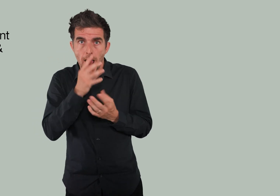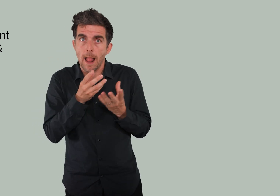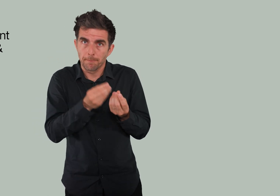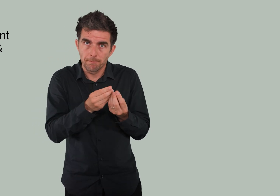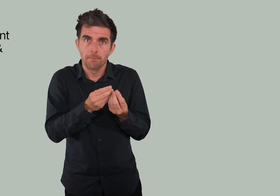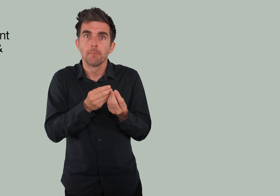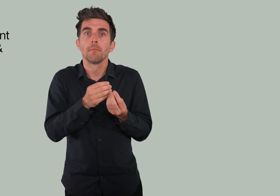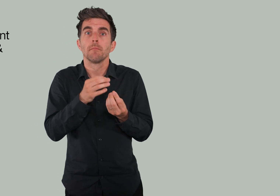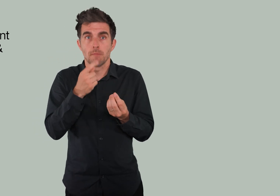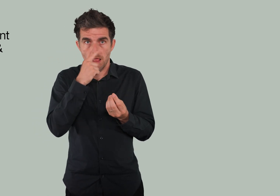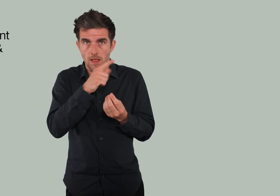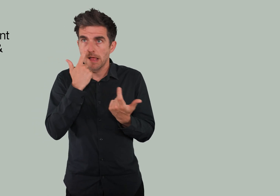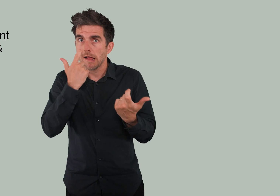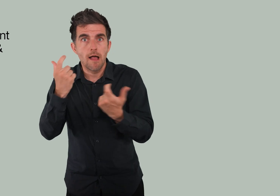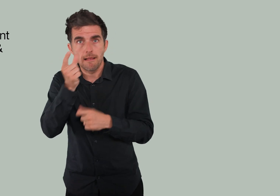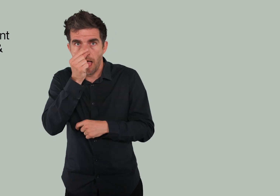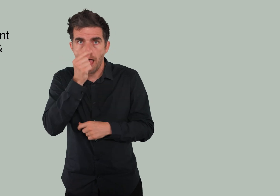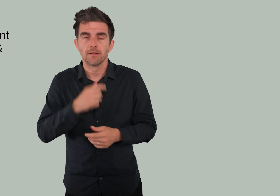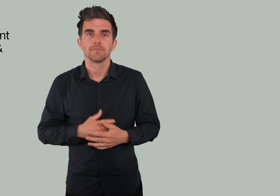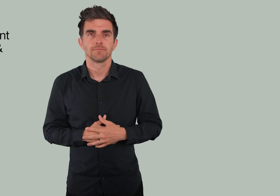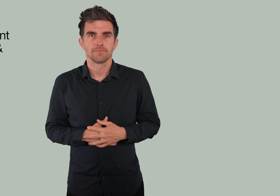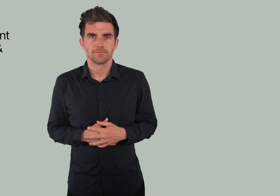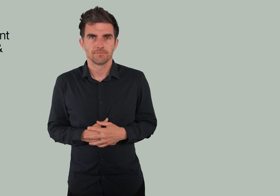available to them as well as where they can find this out.